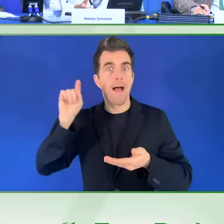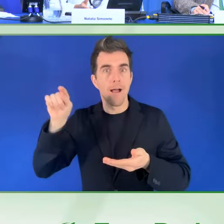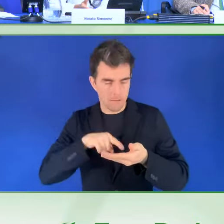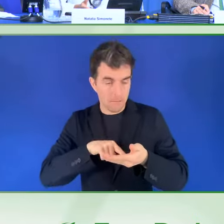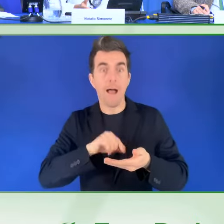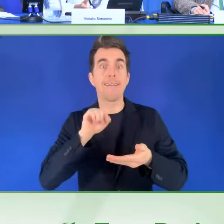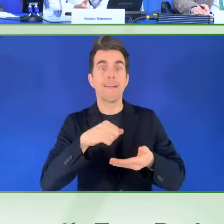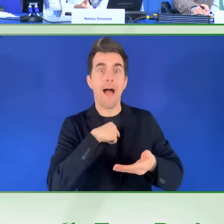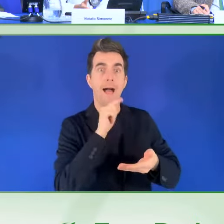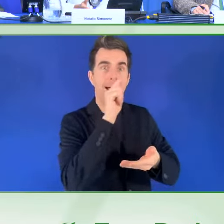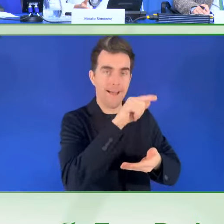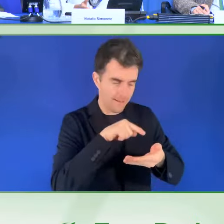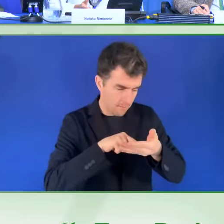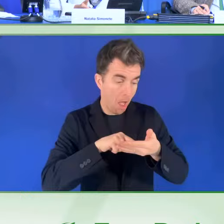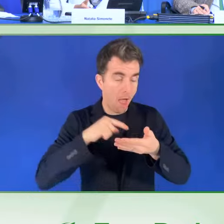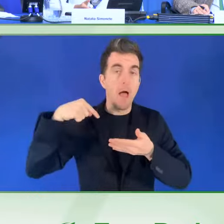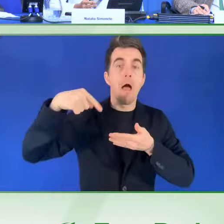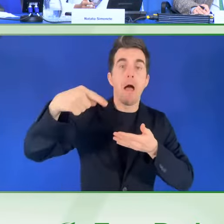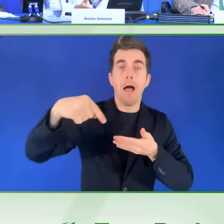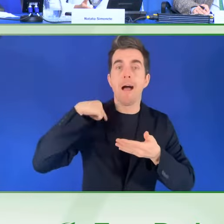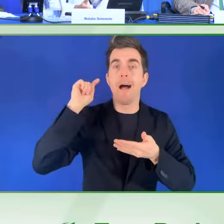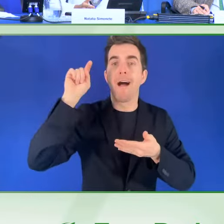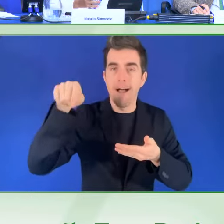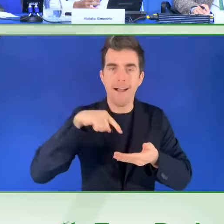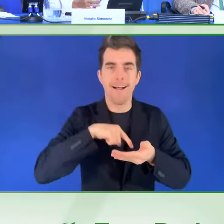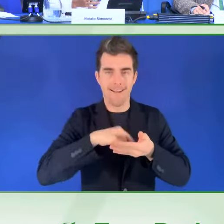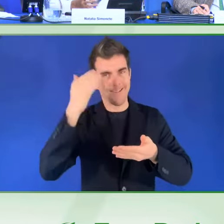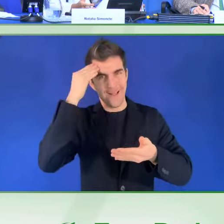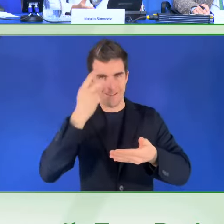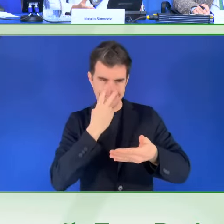various partnerships such as my experiences association, São Paulo city Department of education, cultural spaces, schools, teachers. One of the great challenges of inclusive education is teacher training.